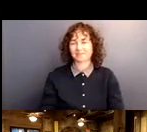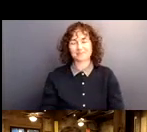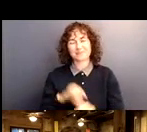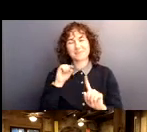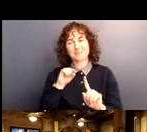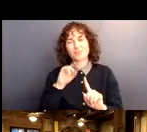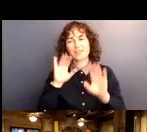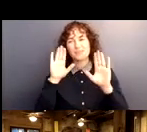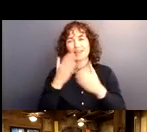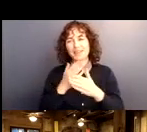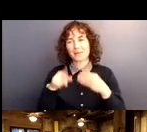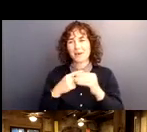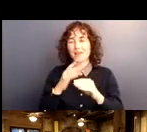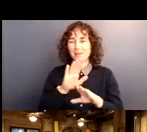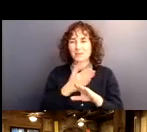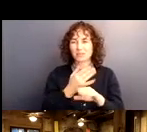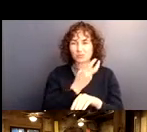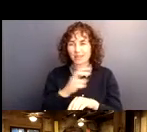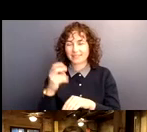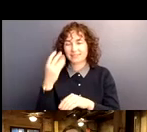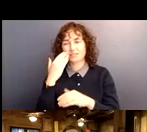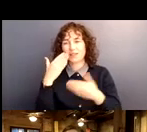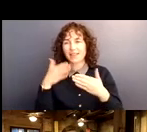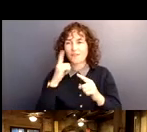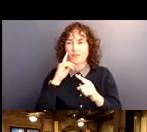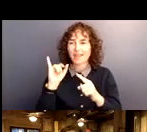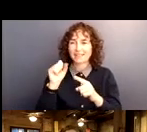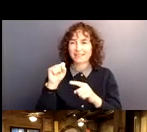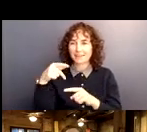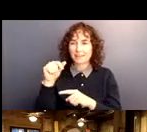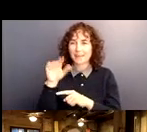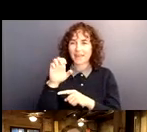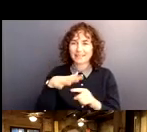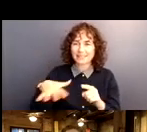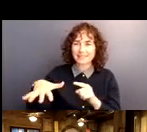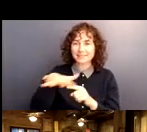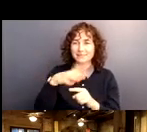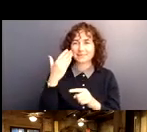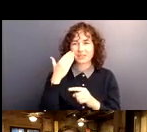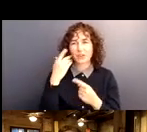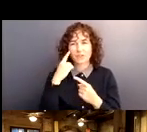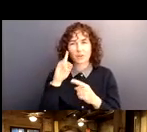about the musical transitions They allow that space for that processing time